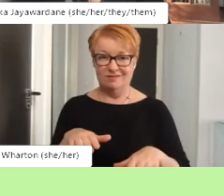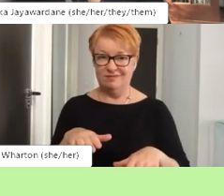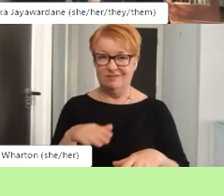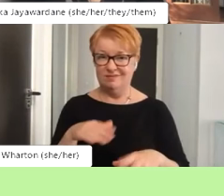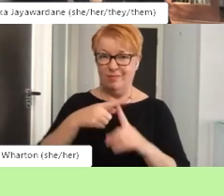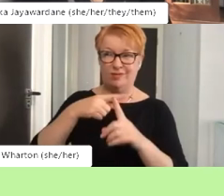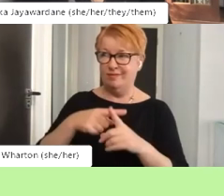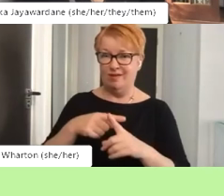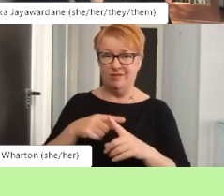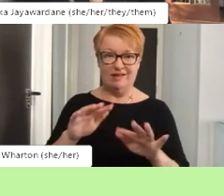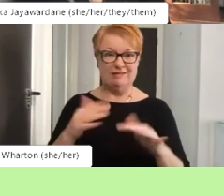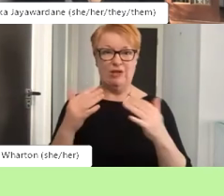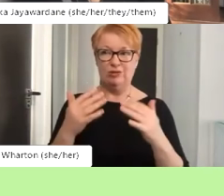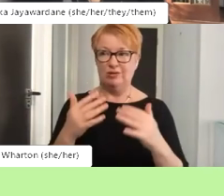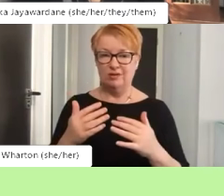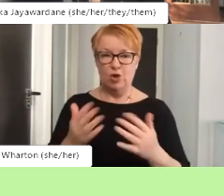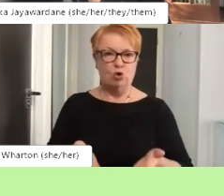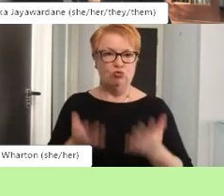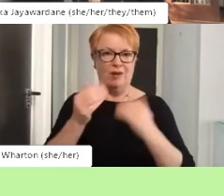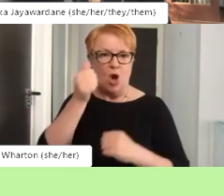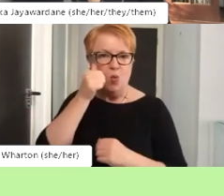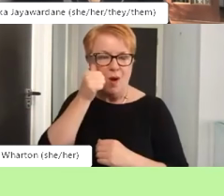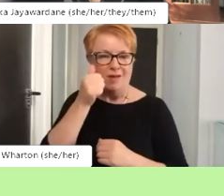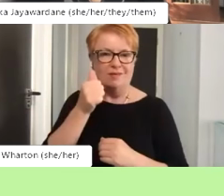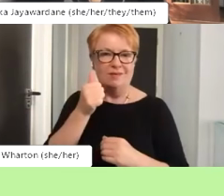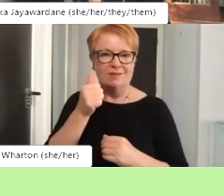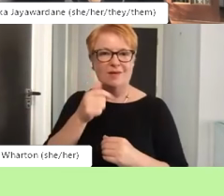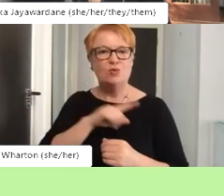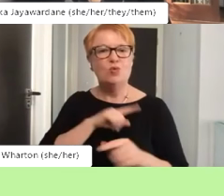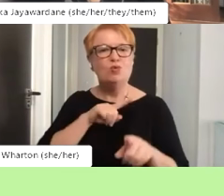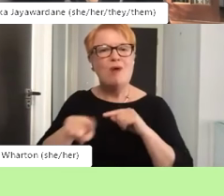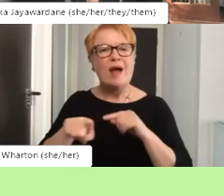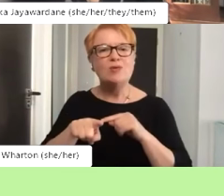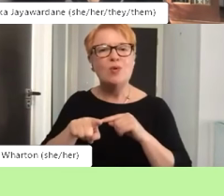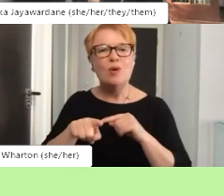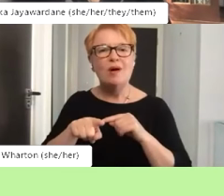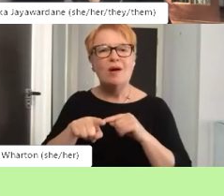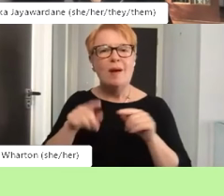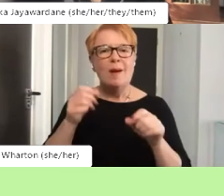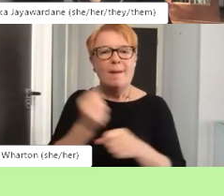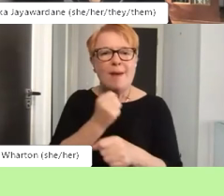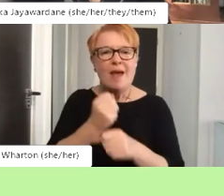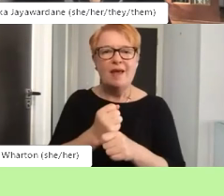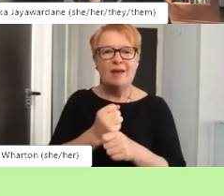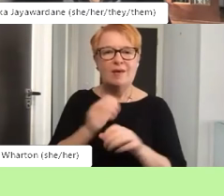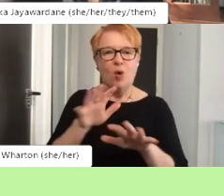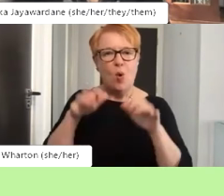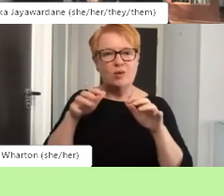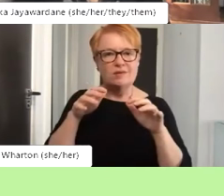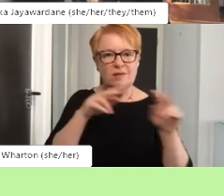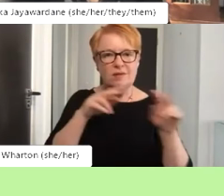awareness through artwork, to draw audience eyeballs towards issues, not as a solution.